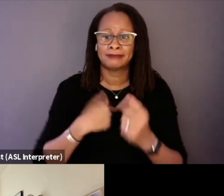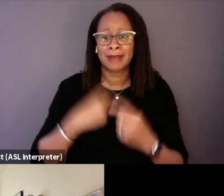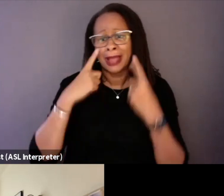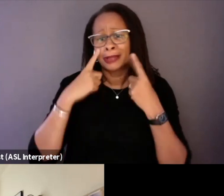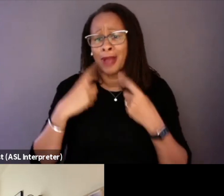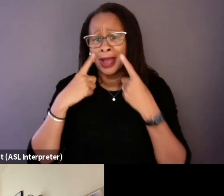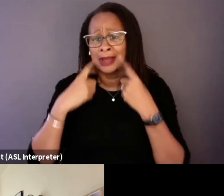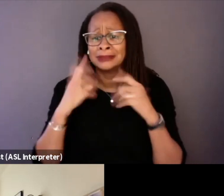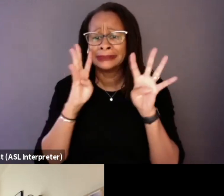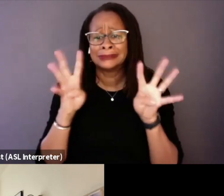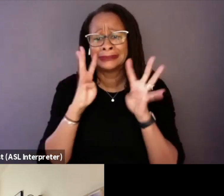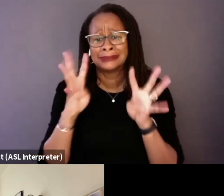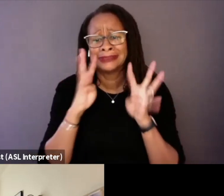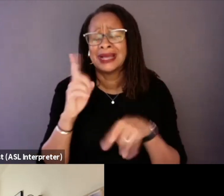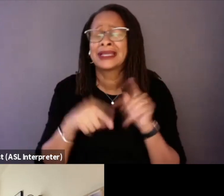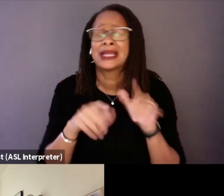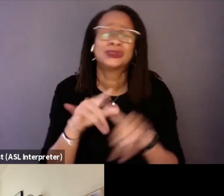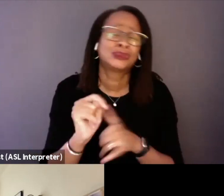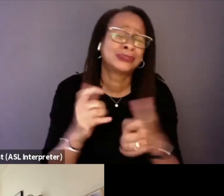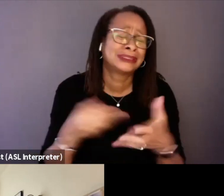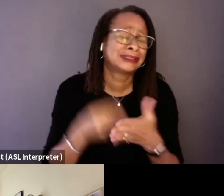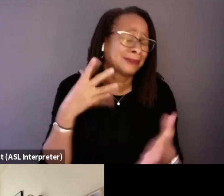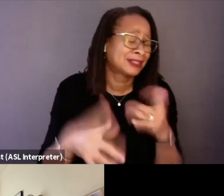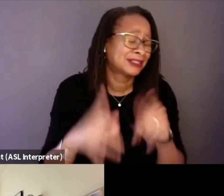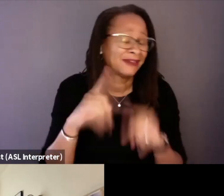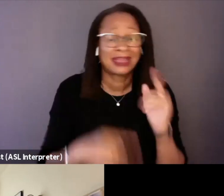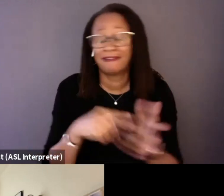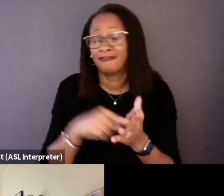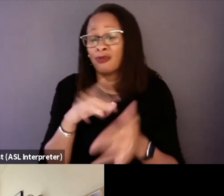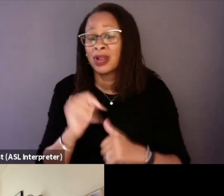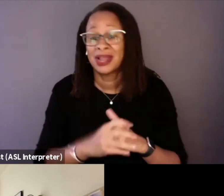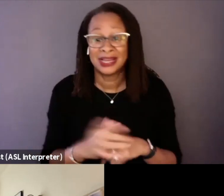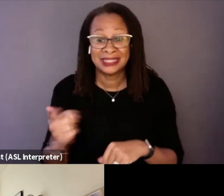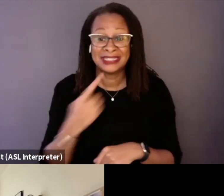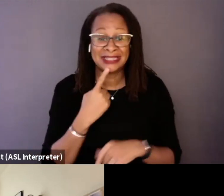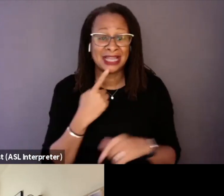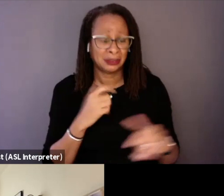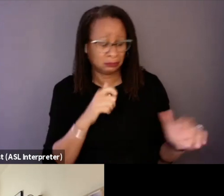I said, I can't do this. And he said to me, look, don't worry about it.